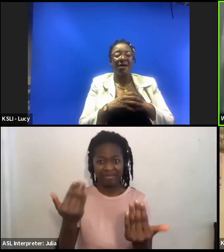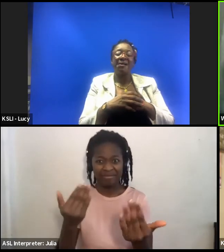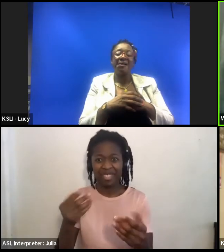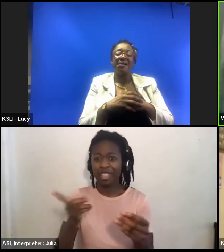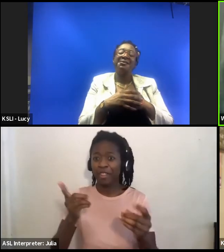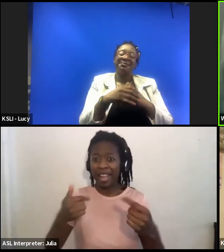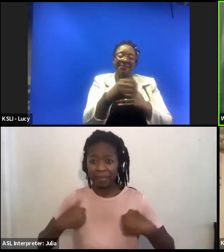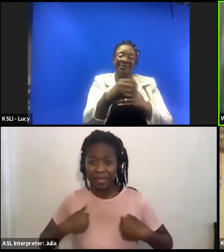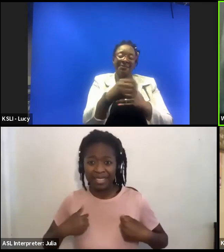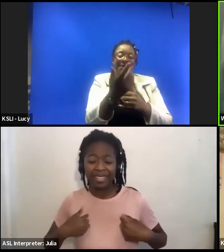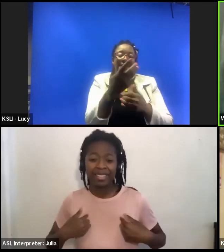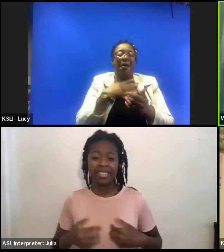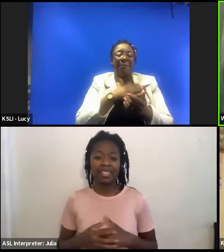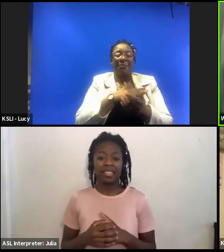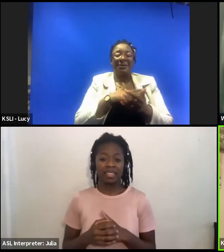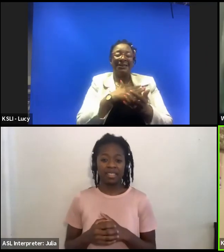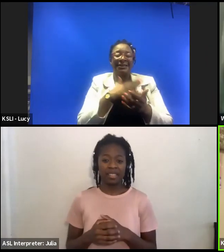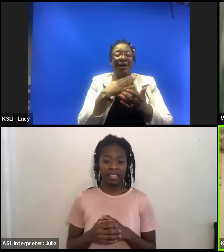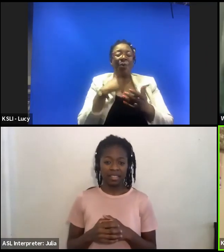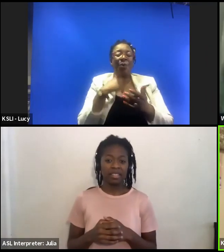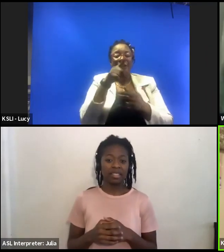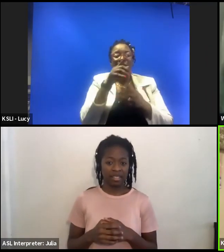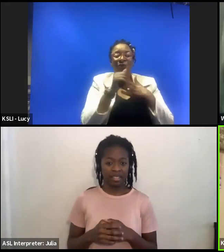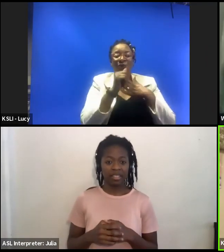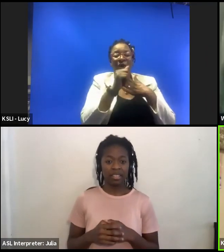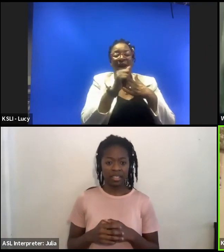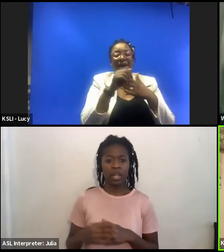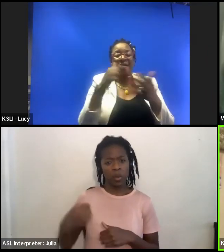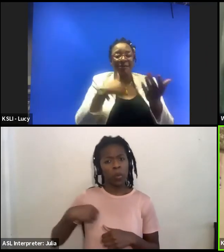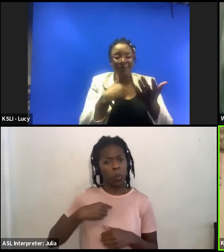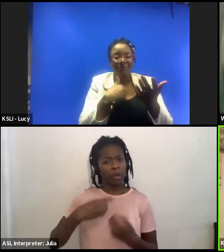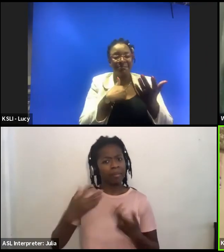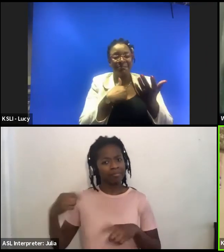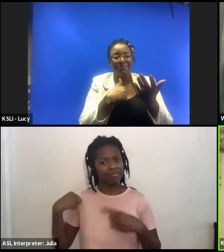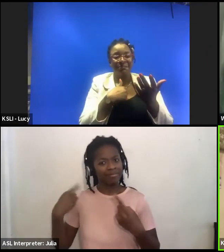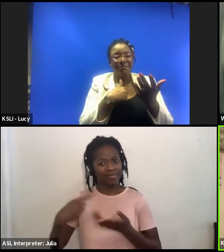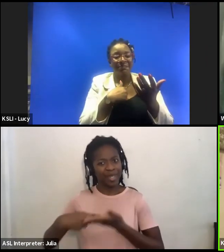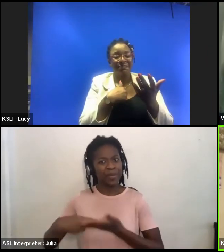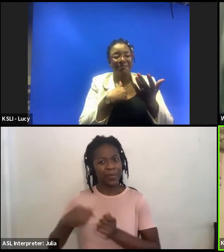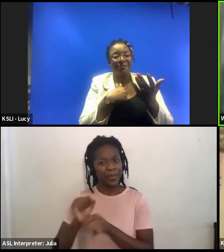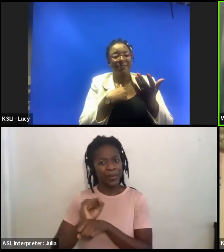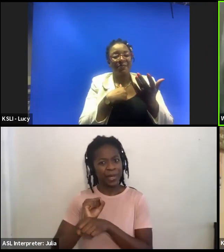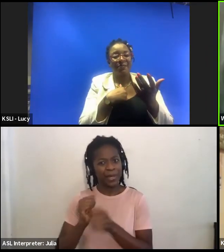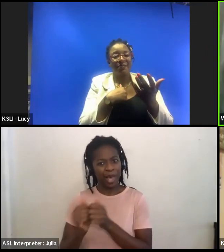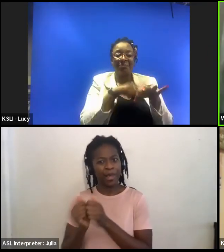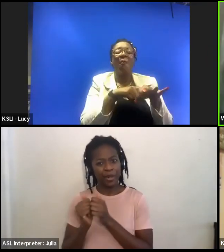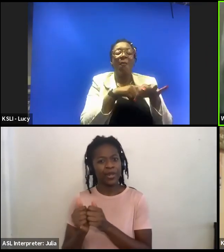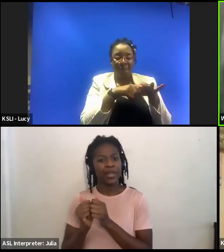Yes please. Just context we've talked about working together for such a long time I think we do work together in various capacities